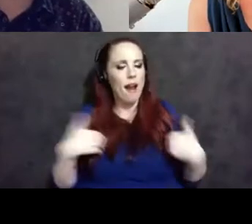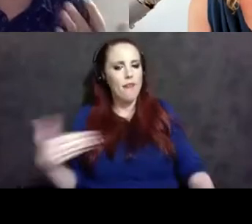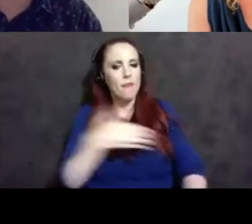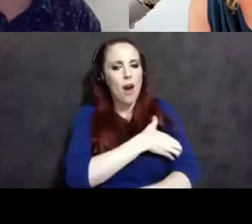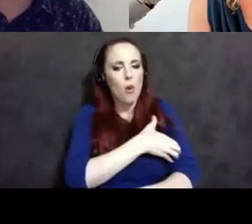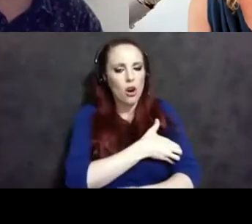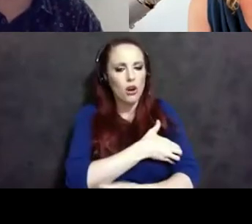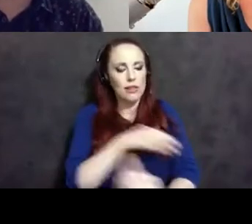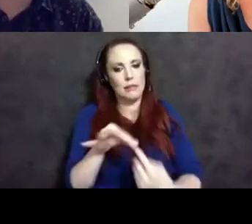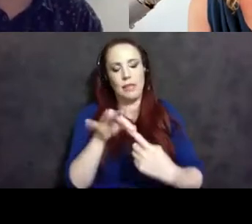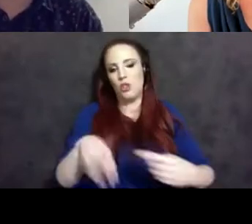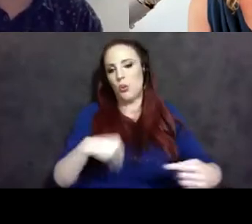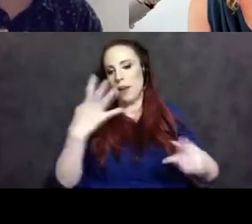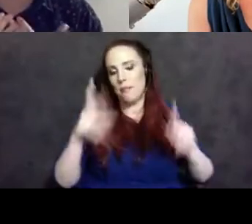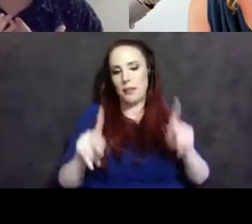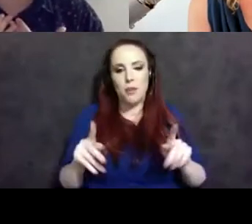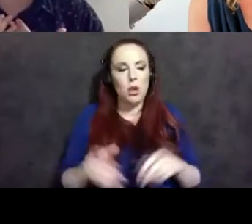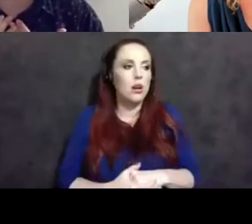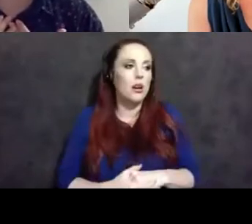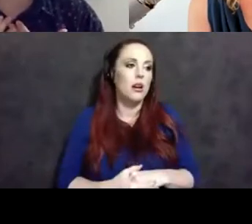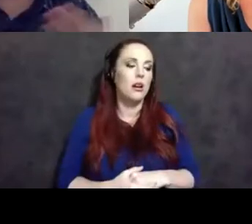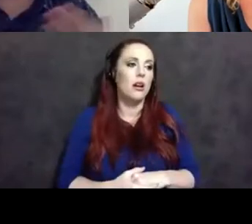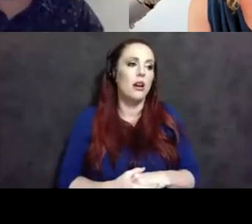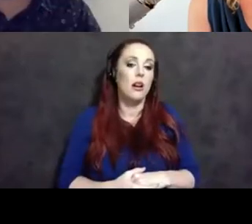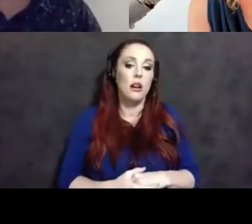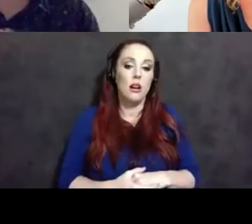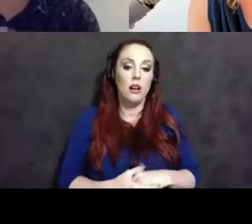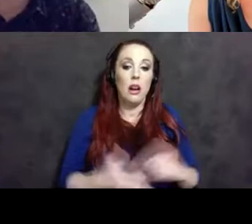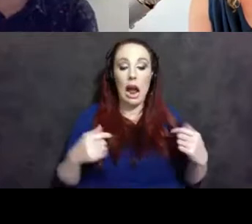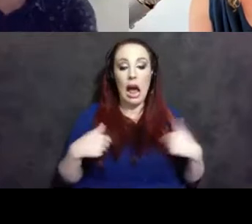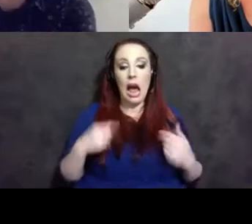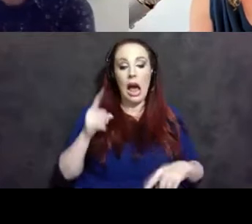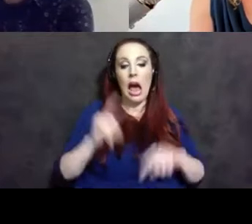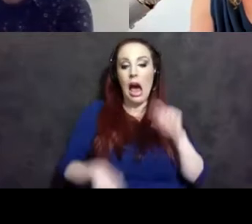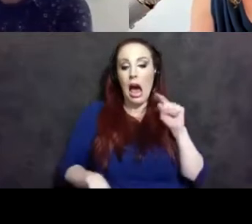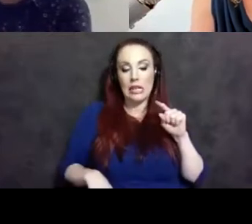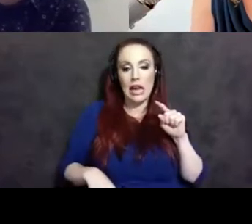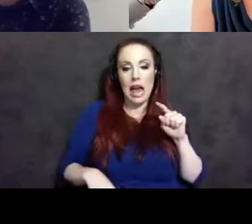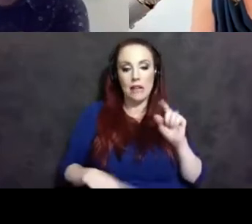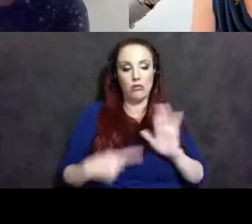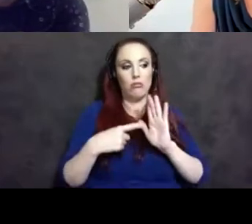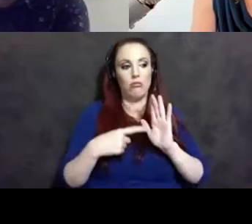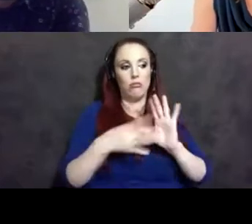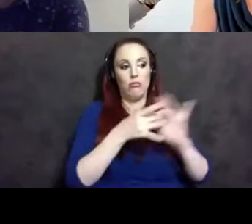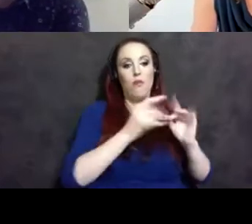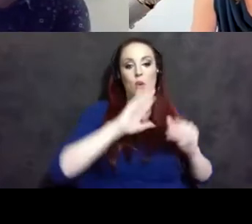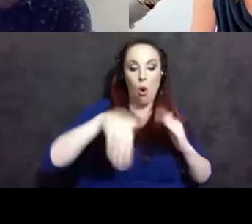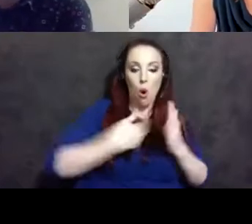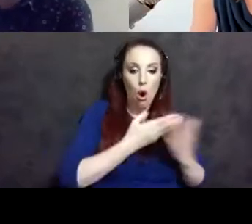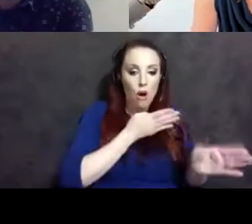And especially white people. The way I've seen it, I can't talk for all industries, but as a designer, I think we